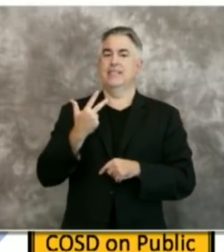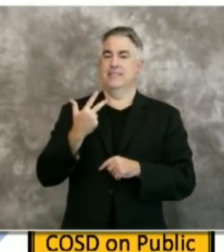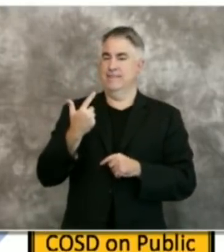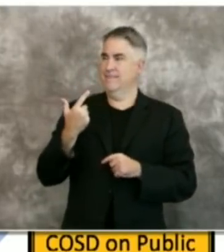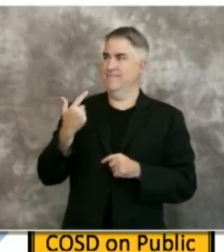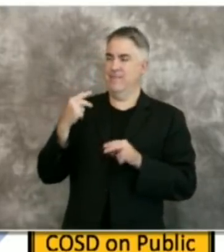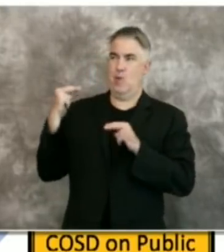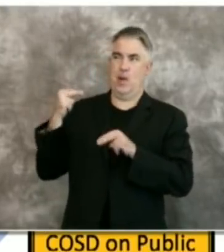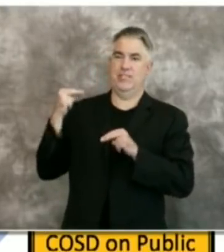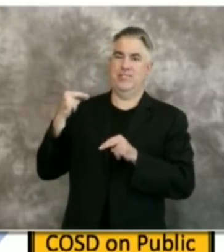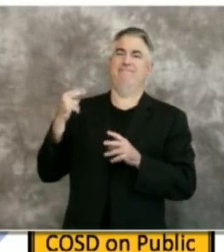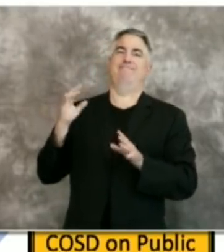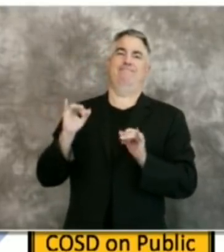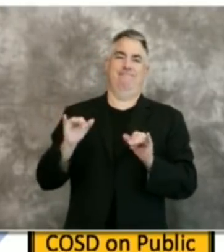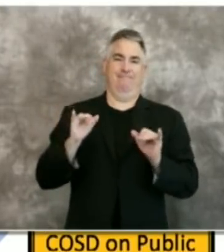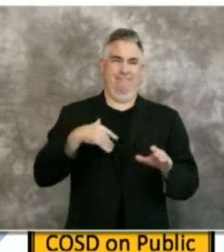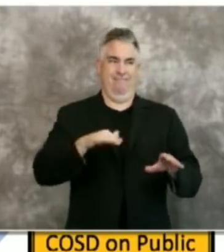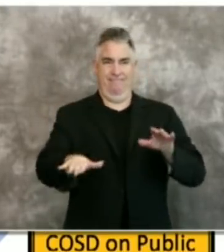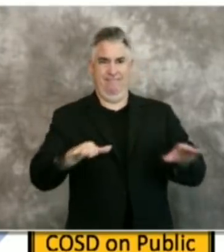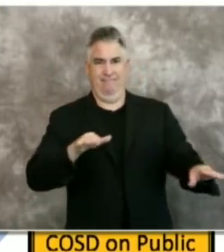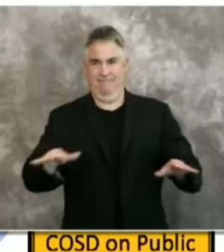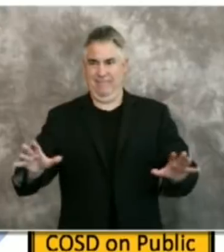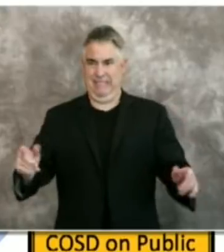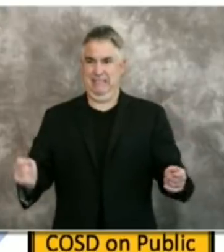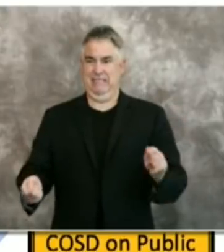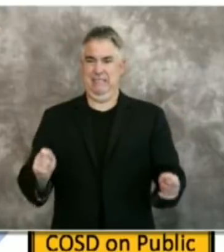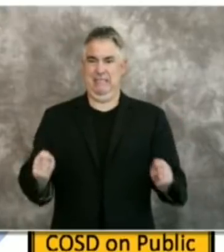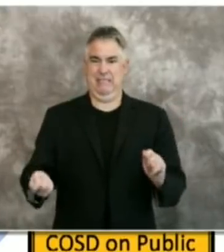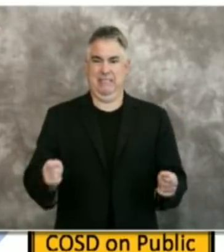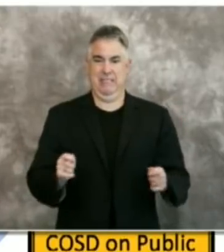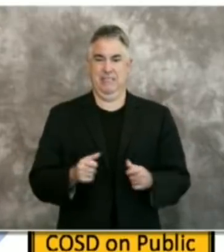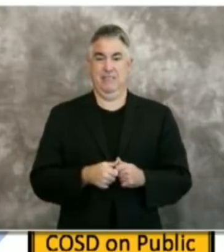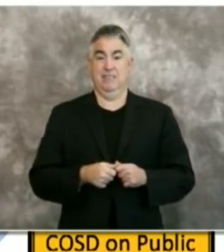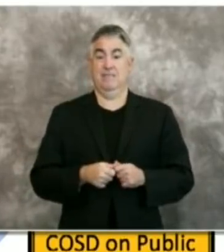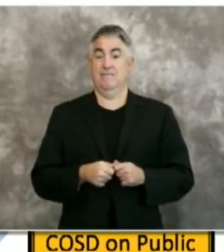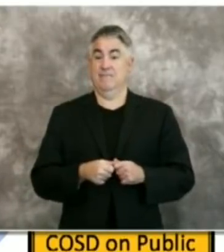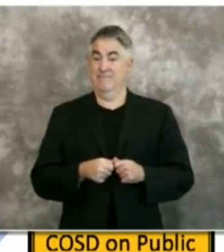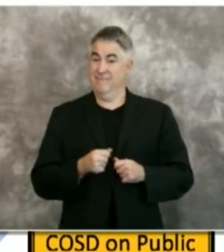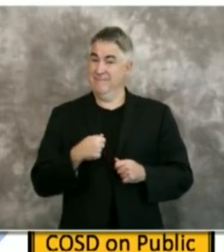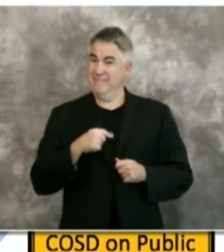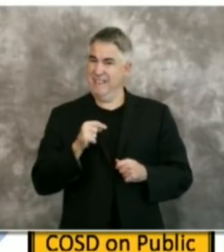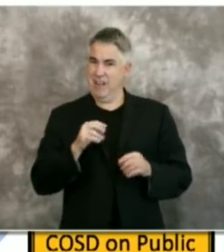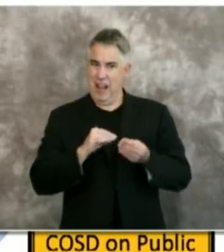UNDERSTANDS. WE INITIALLY WE WERE FLAGGED FOR 3 DAYS THEN WE REPLACED ON THE WATCH LIST.